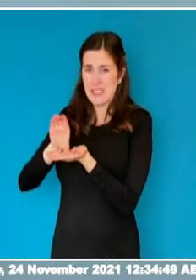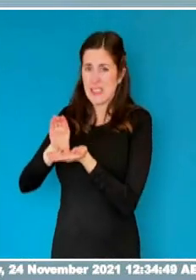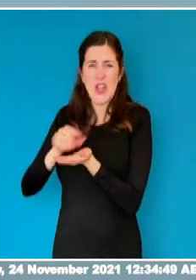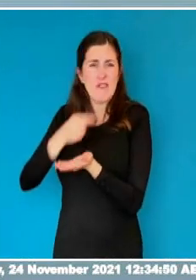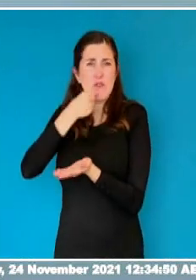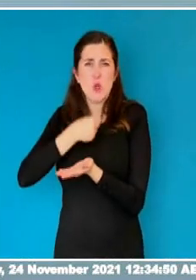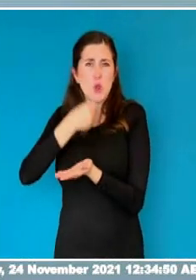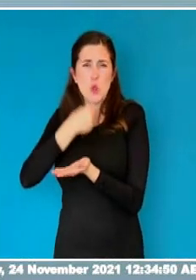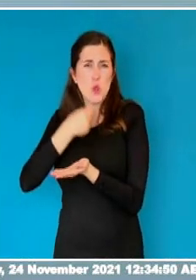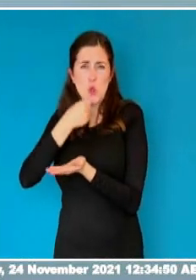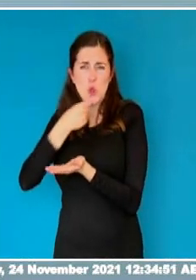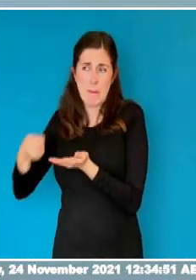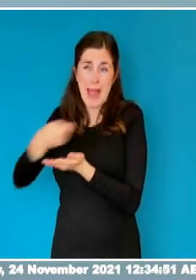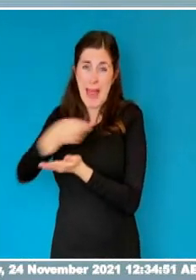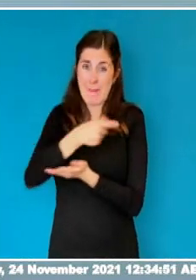most things are actually dealt with centrally.